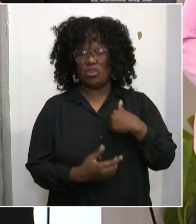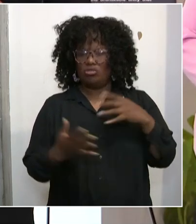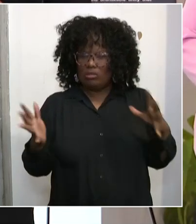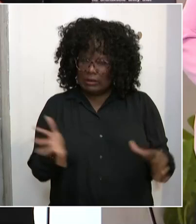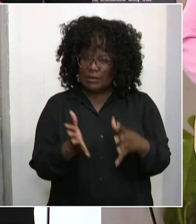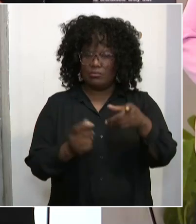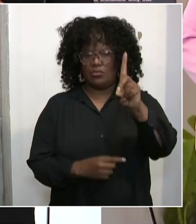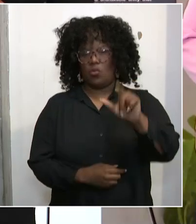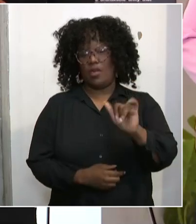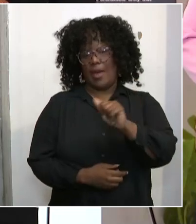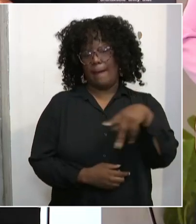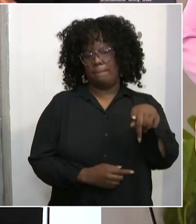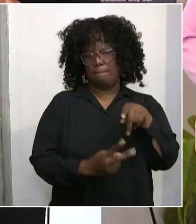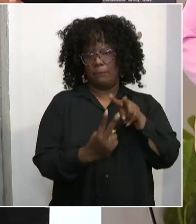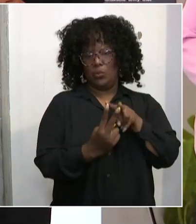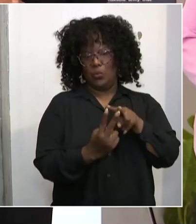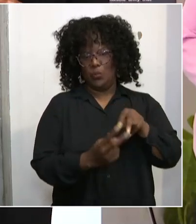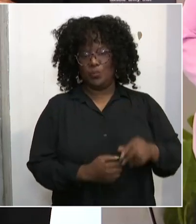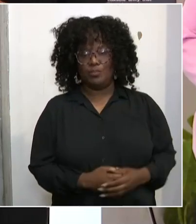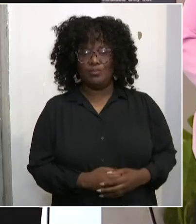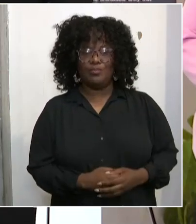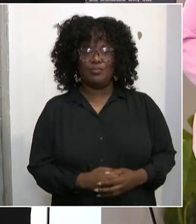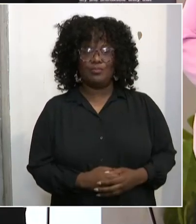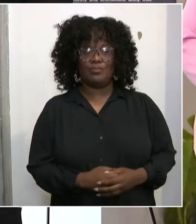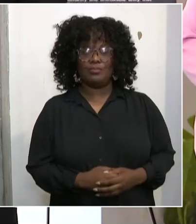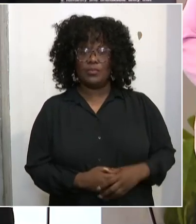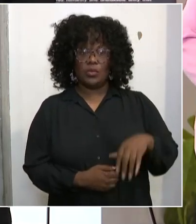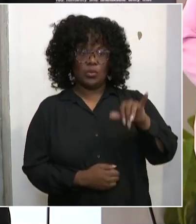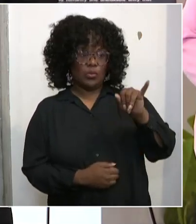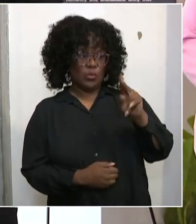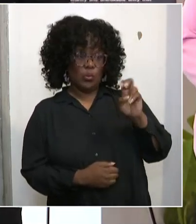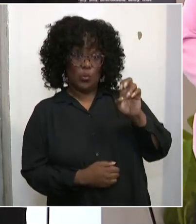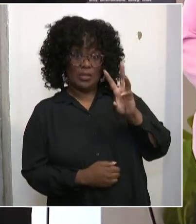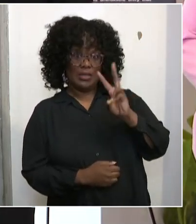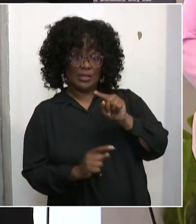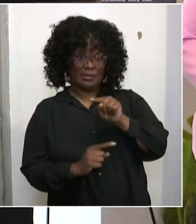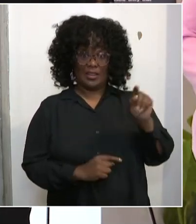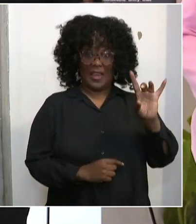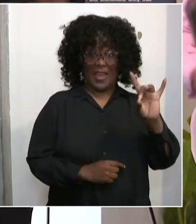The weekend of June 6 and 8th, we are staying open later and open and early for that weekend.